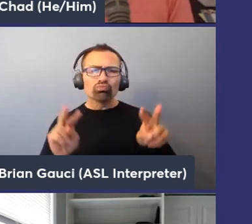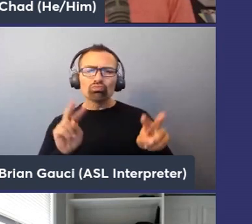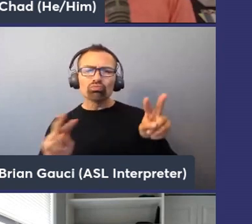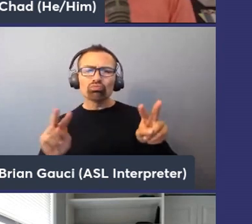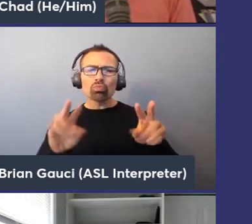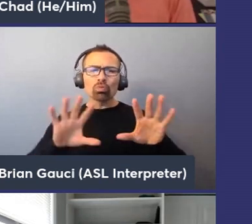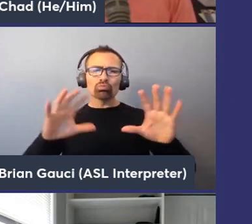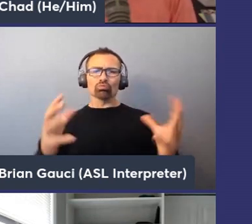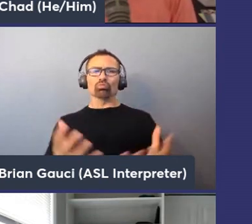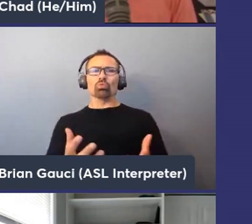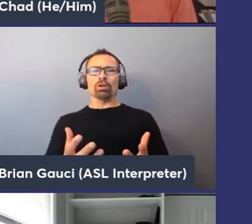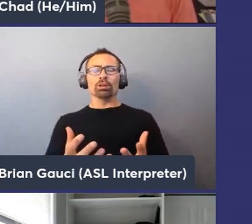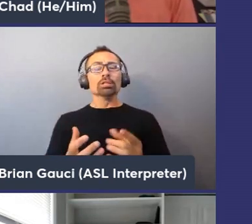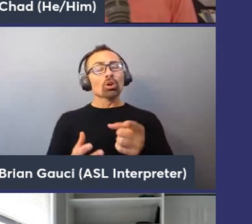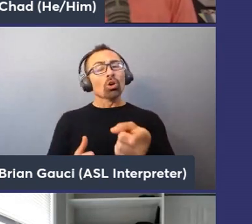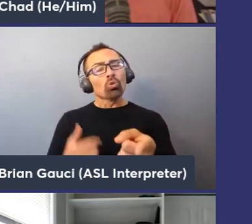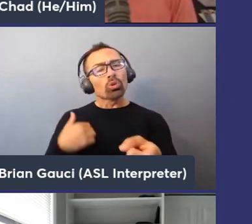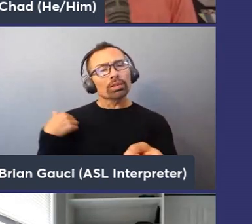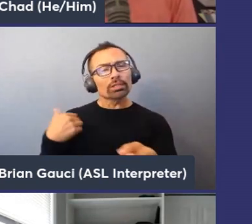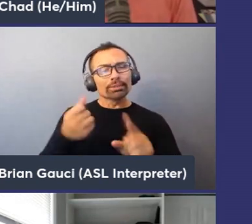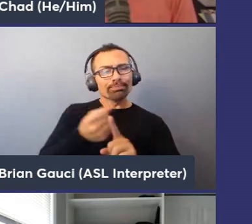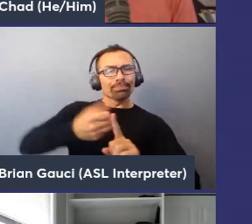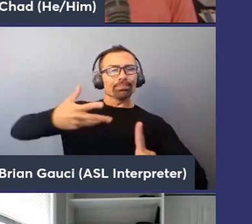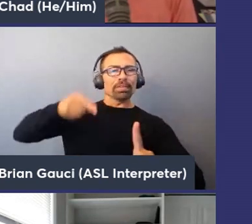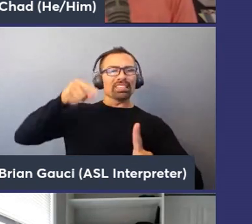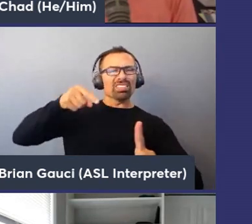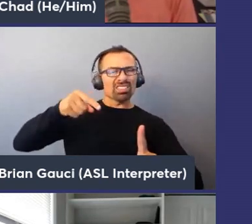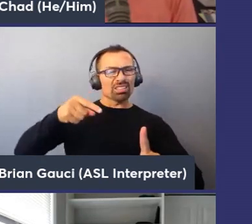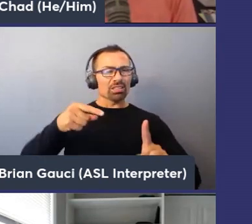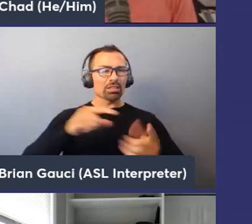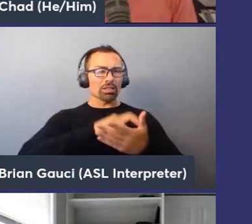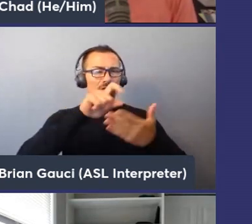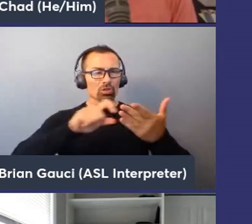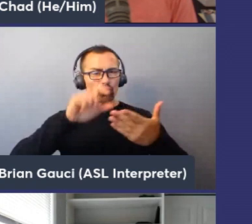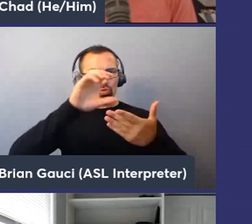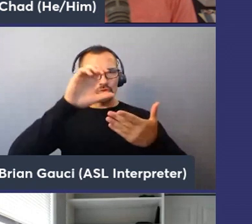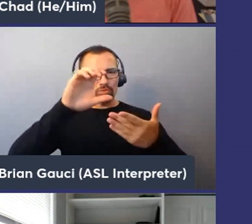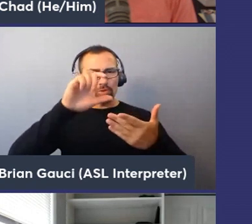to look for some insight in your data using the openCypher query language.